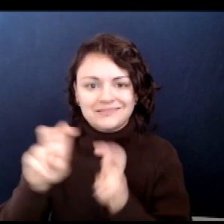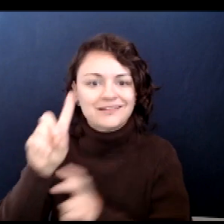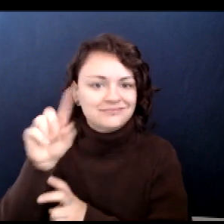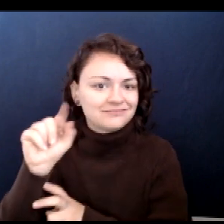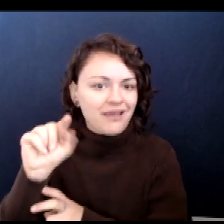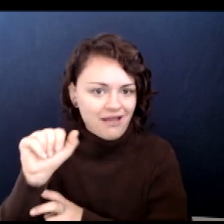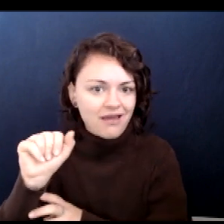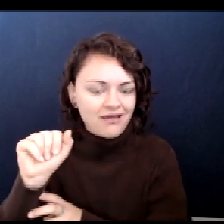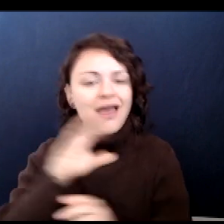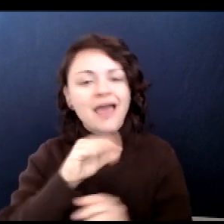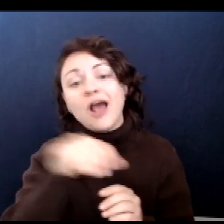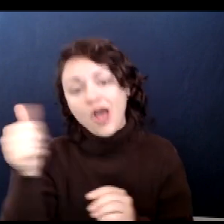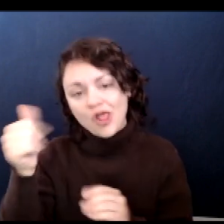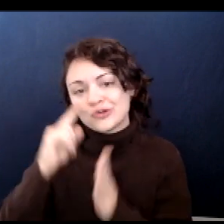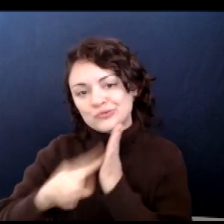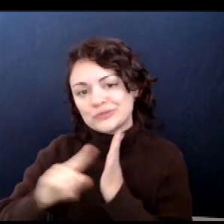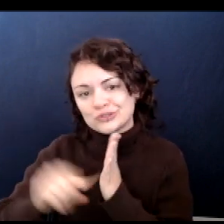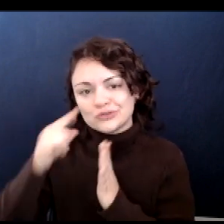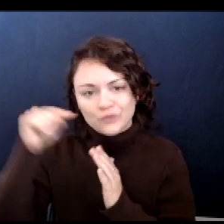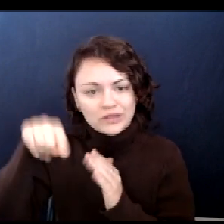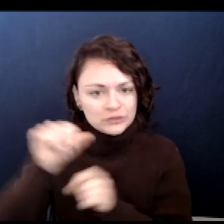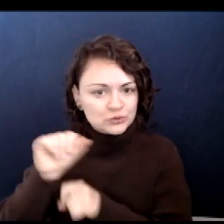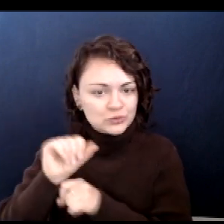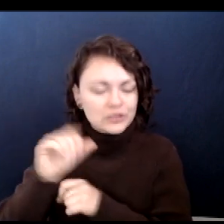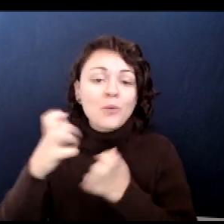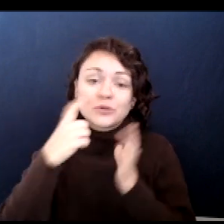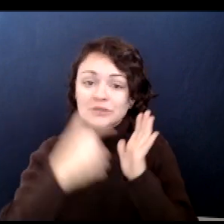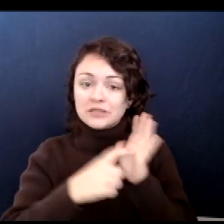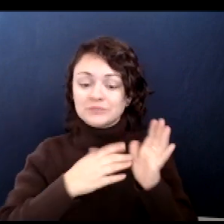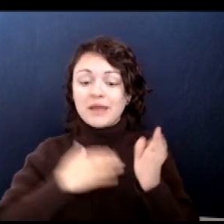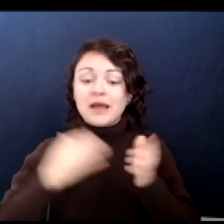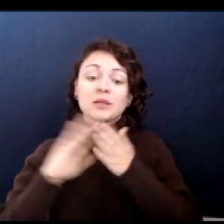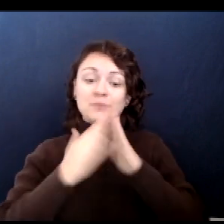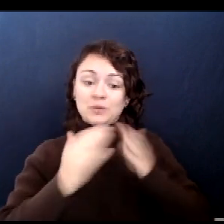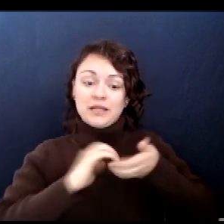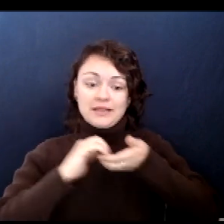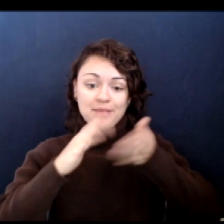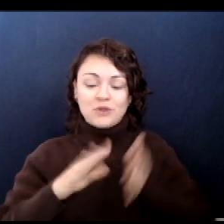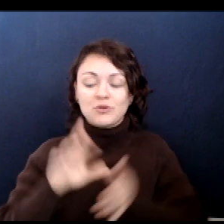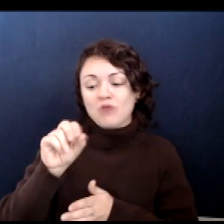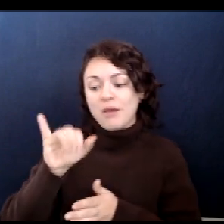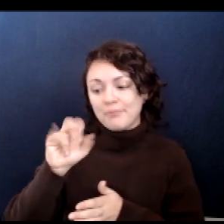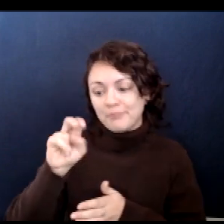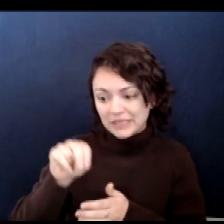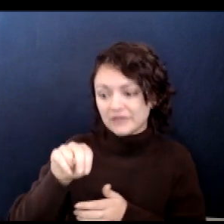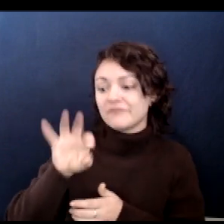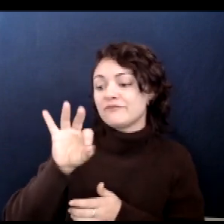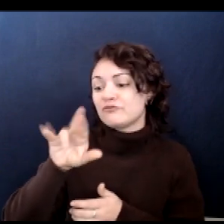For this work, I also want to acknowledge my community collaborators, Robin Frazier, Elena Wright, Aria Coconi